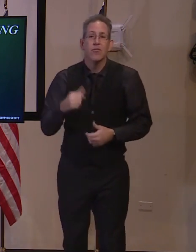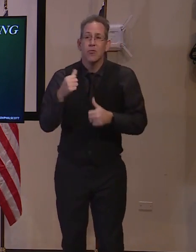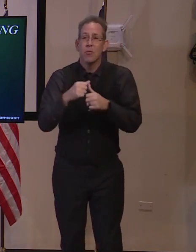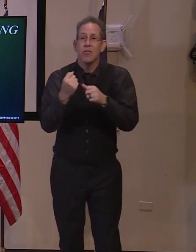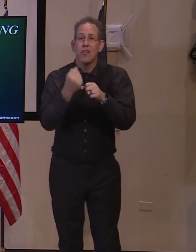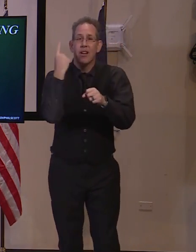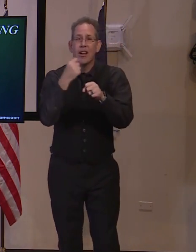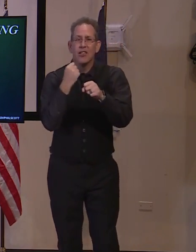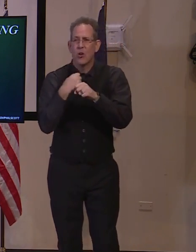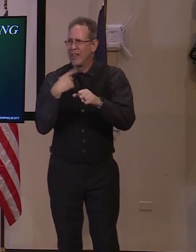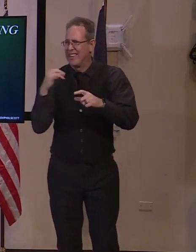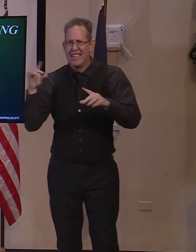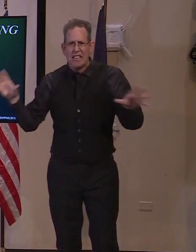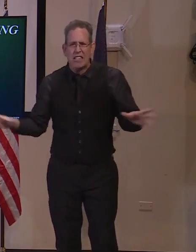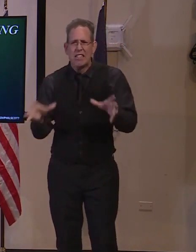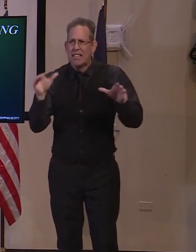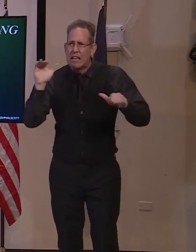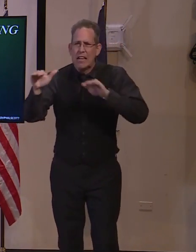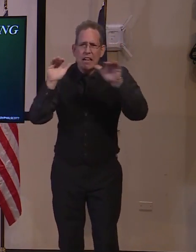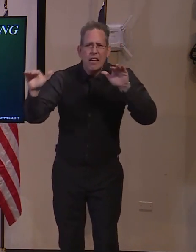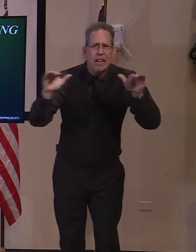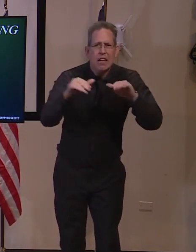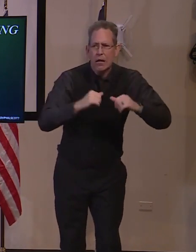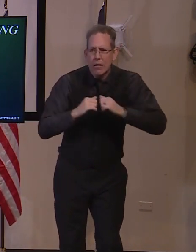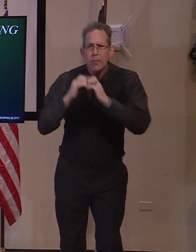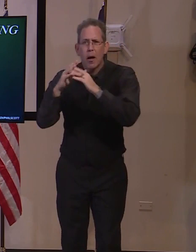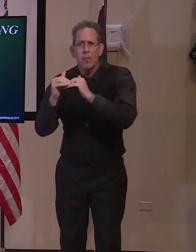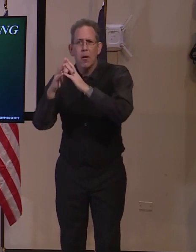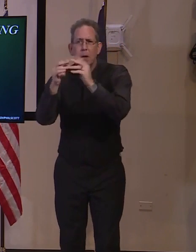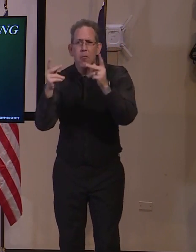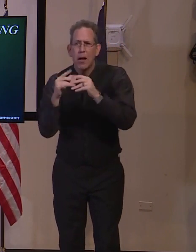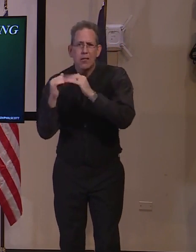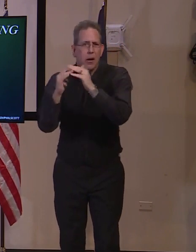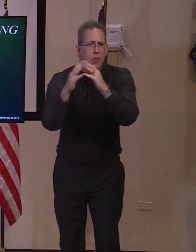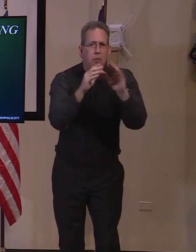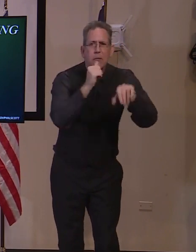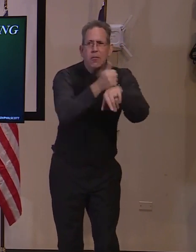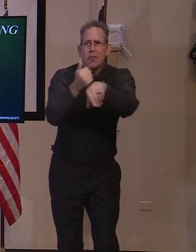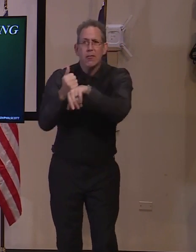The goal is to make it easy and accessible for all people to get